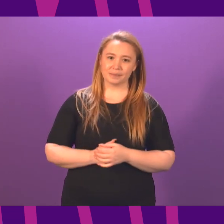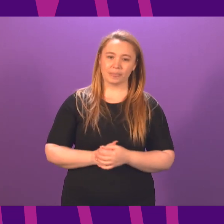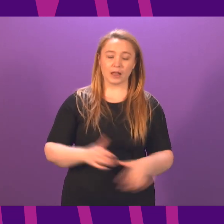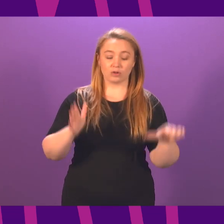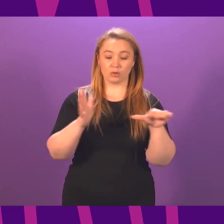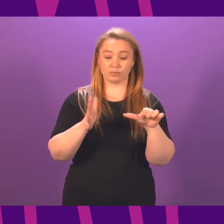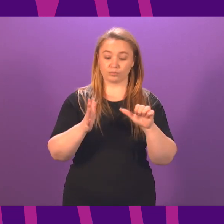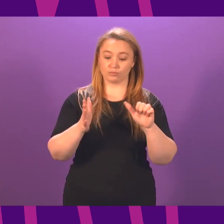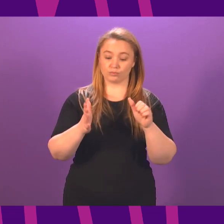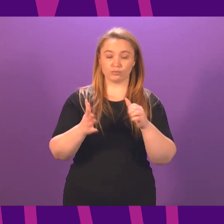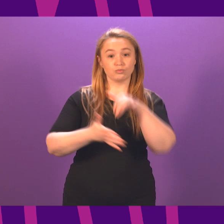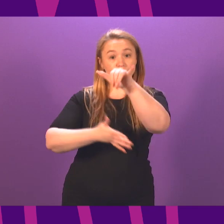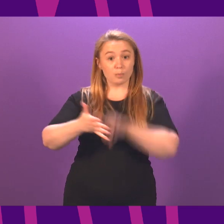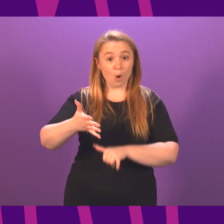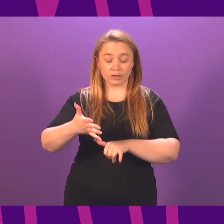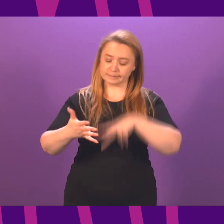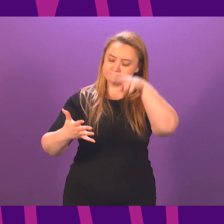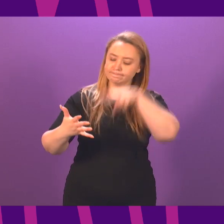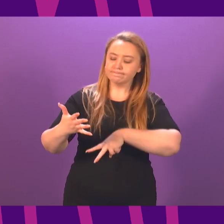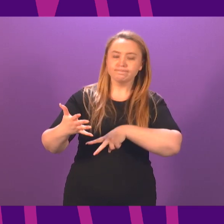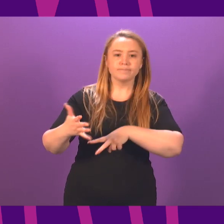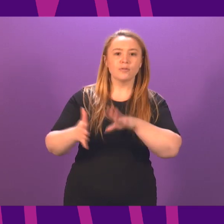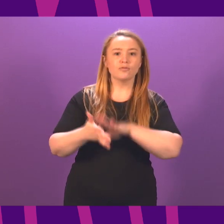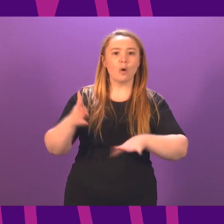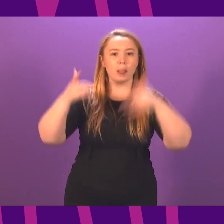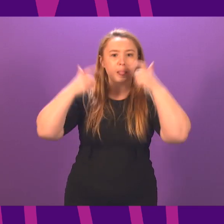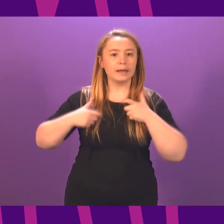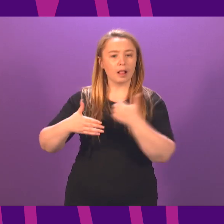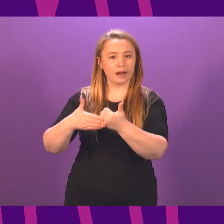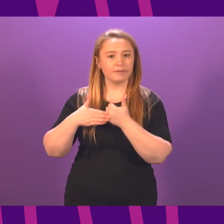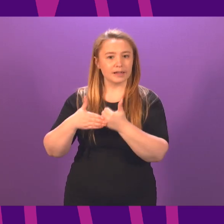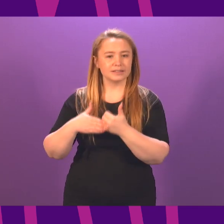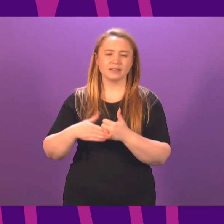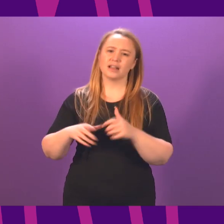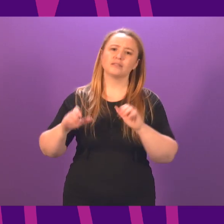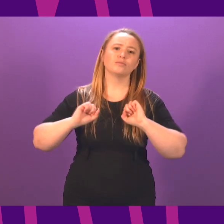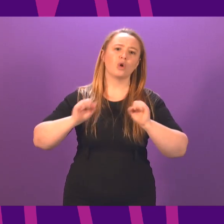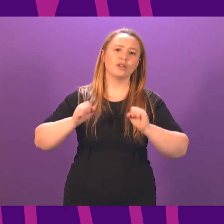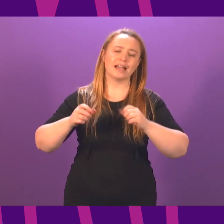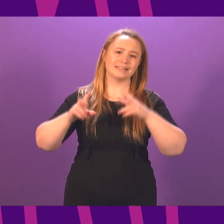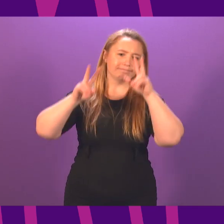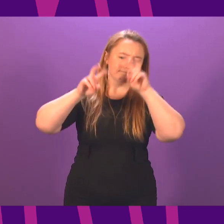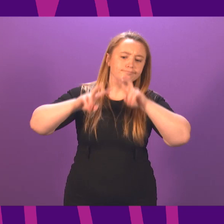I have seen reports of the legal advice to which Patrick Harvie referred. I have not read the advice in detail, but I am happy to do so and come back to him in more detail. Of course,